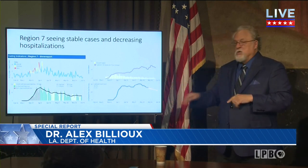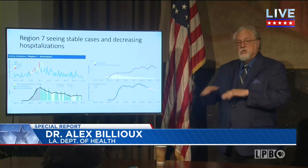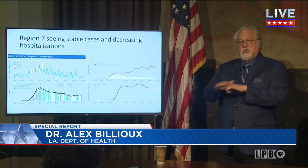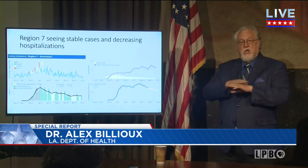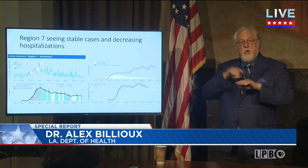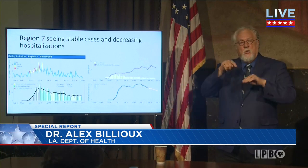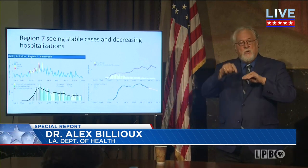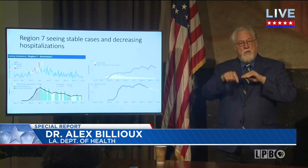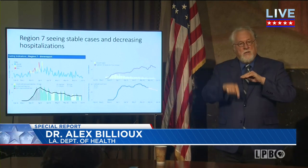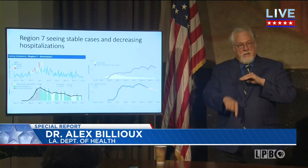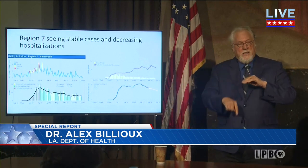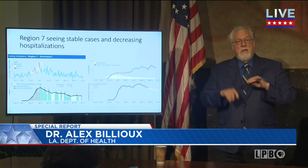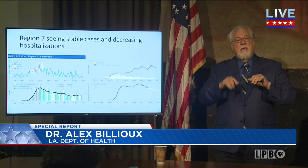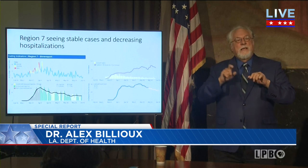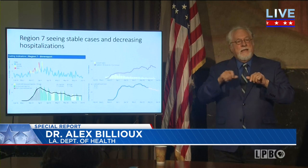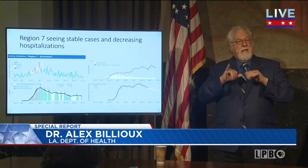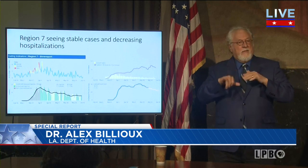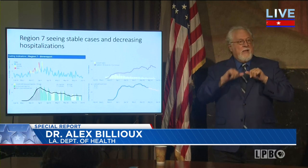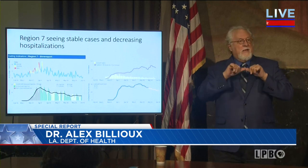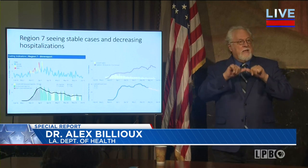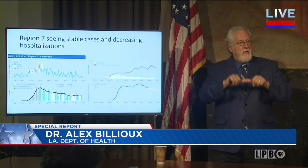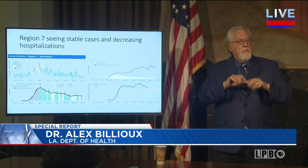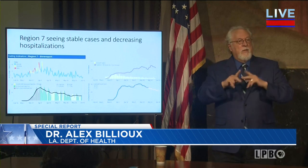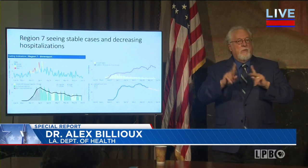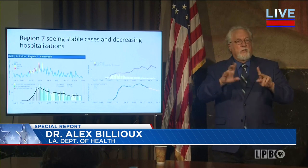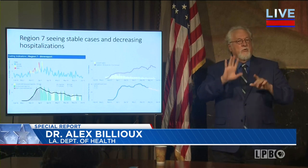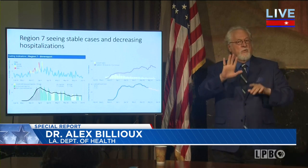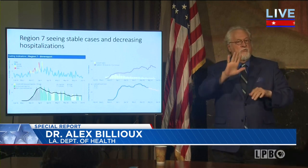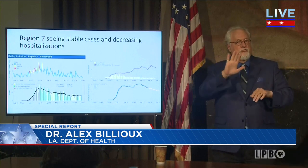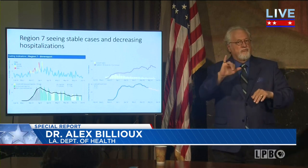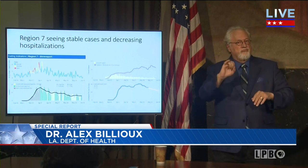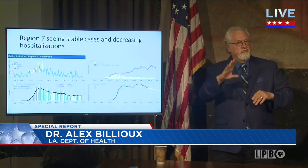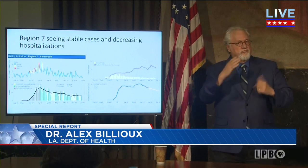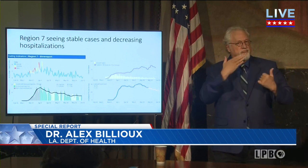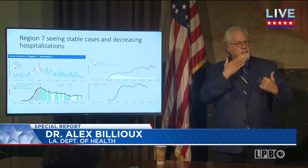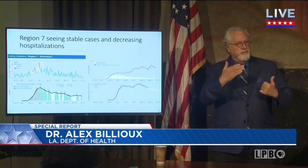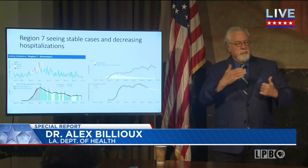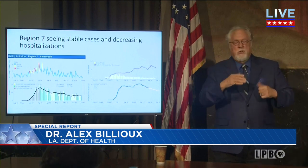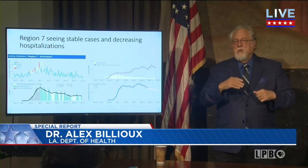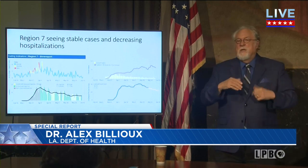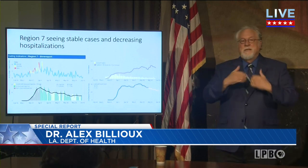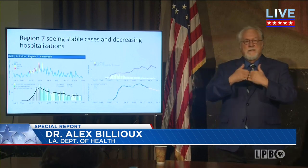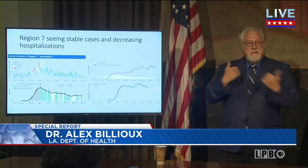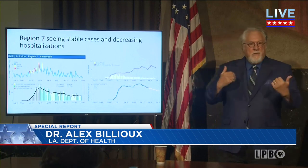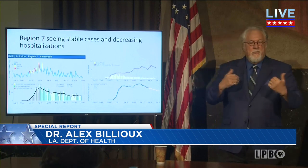DIRECTION. WE HAVE SEEN A SLOW DECLINE IN CASES AND SLOW DECLINE IN